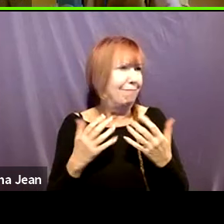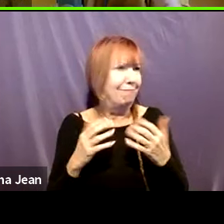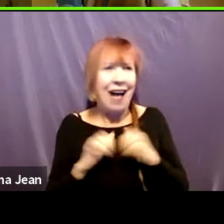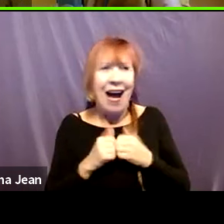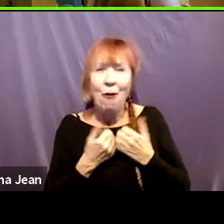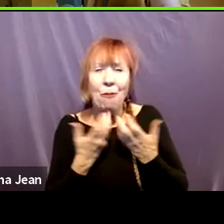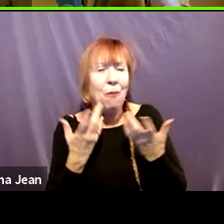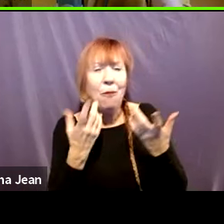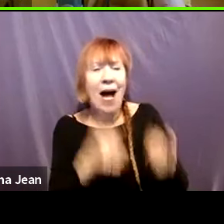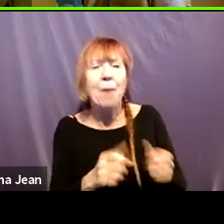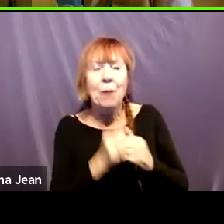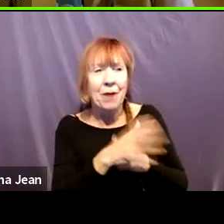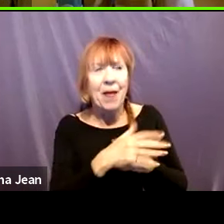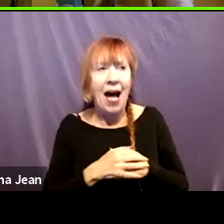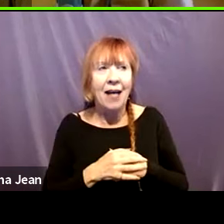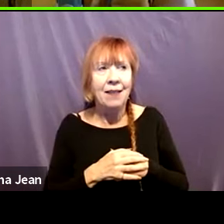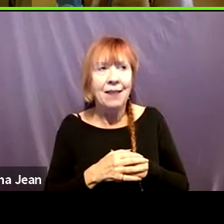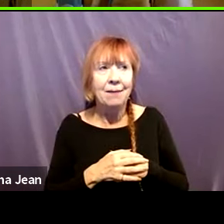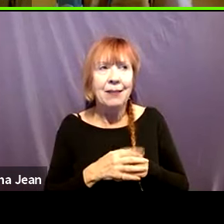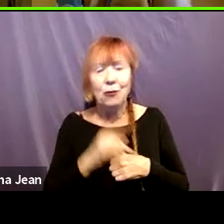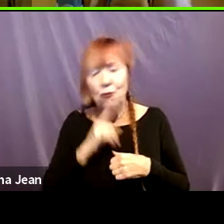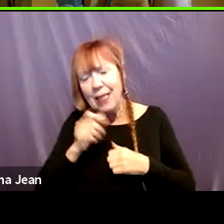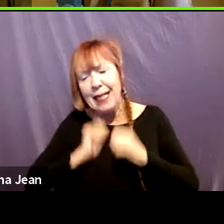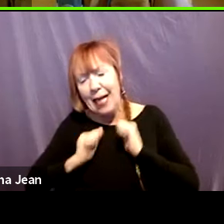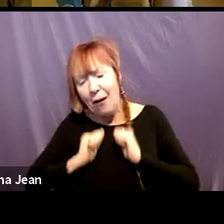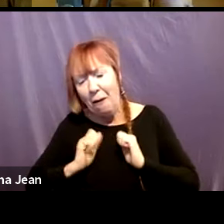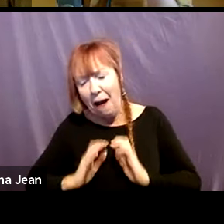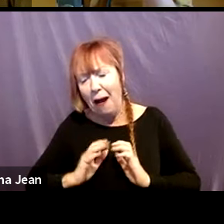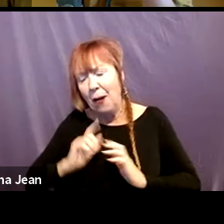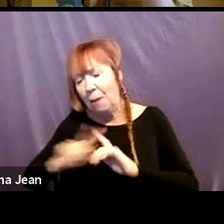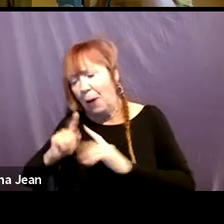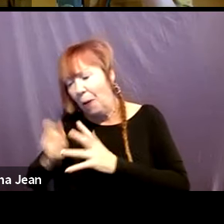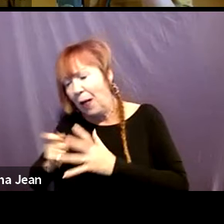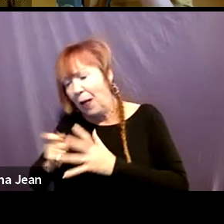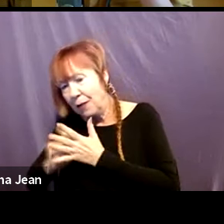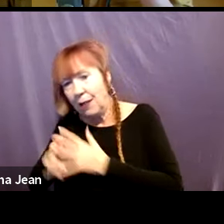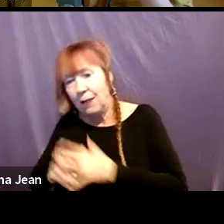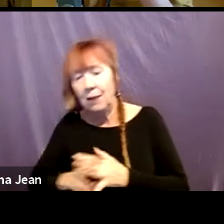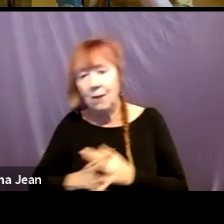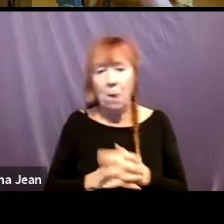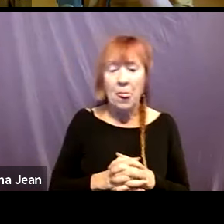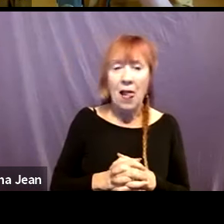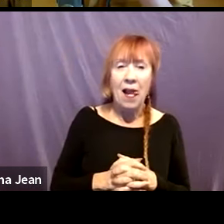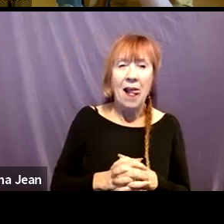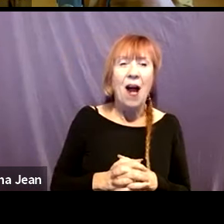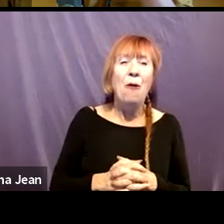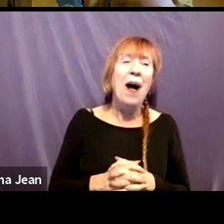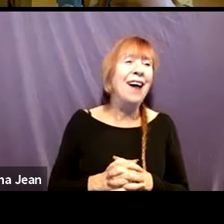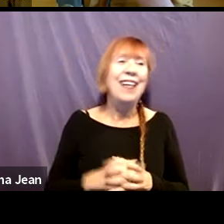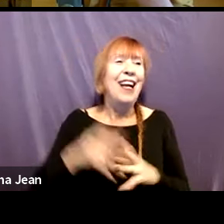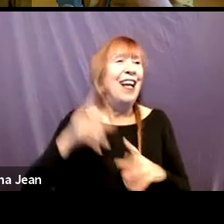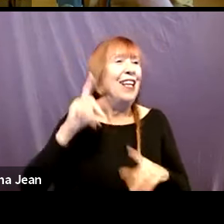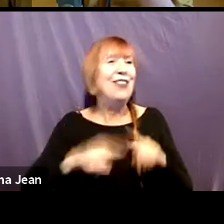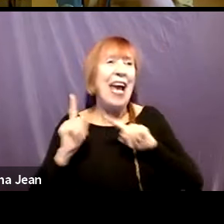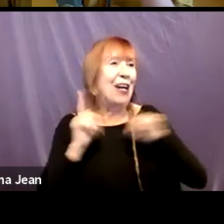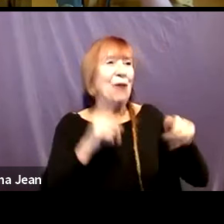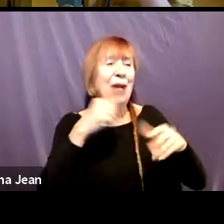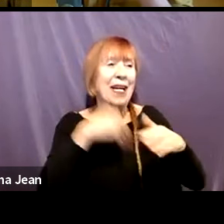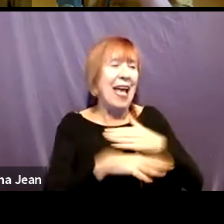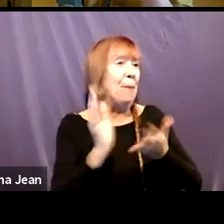But yeah, oh, all right. As long as you're not going in, and pitching yourself as the star. Like I think get them excited about the script, Yeah.